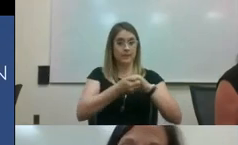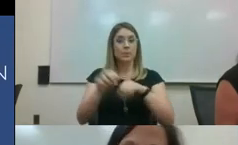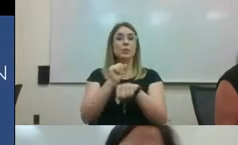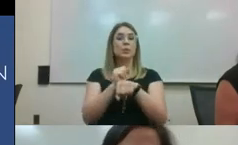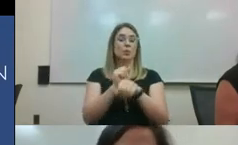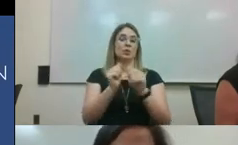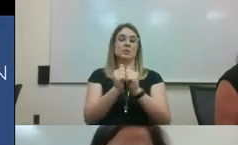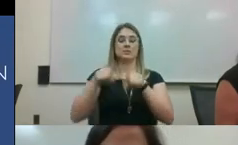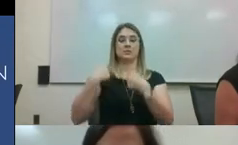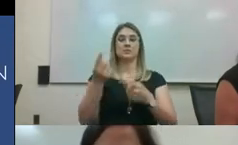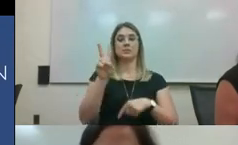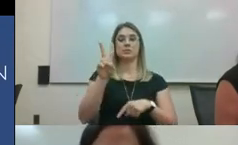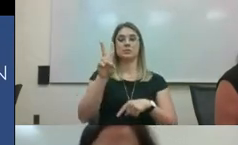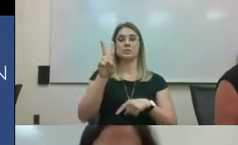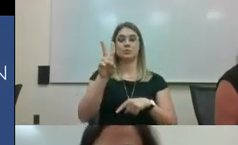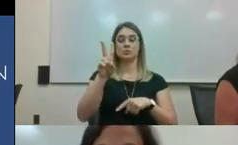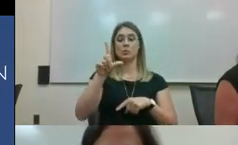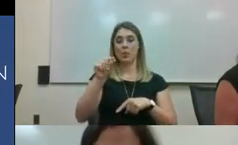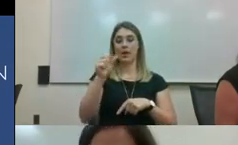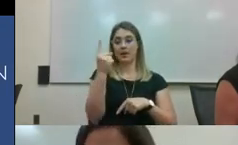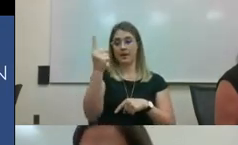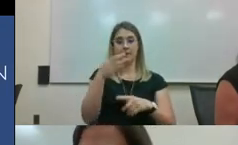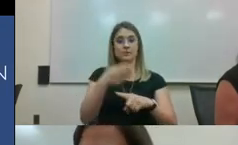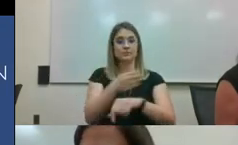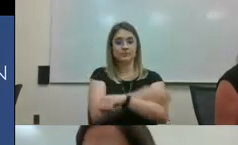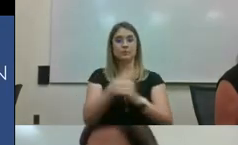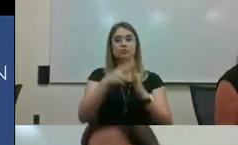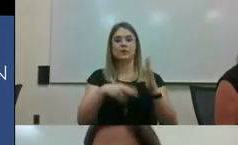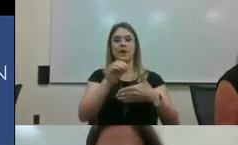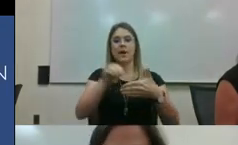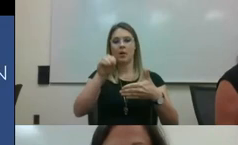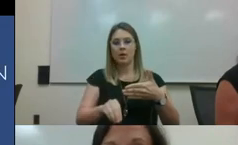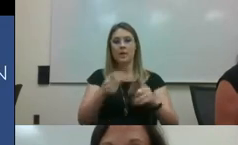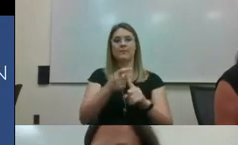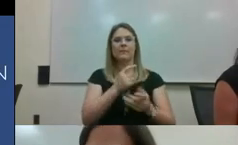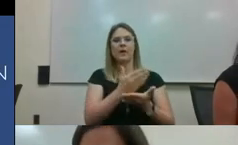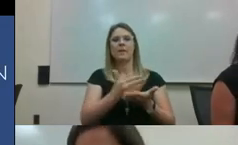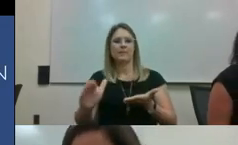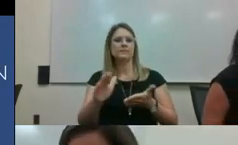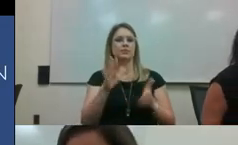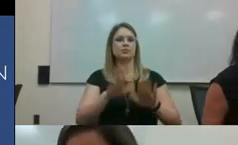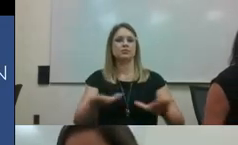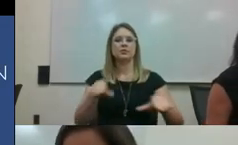to advance edtech innovation and research to improve reading outcomes for marginalized children in low-source contexts.